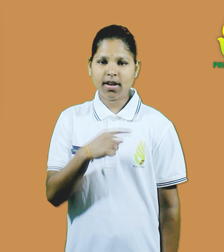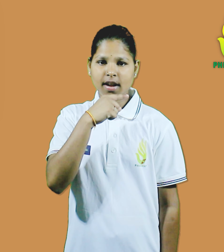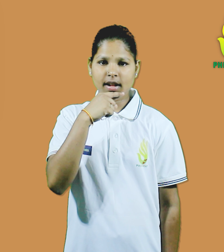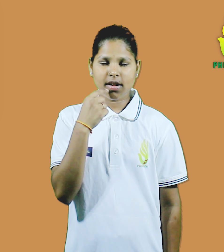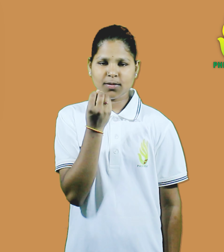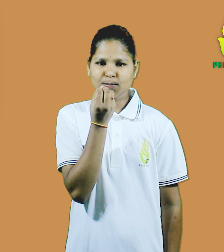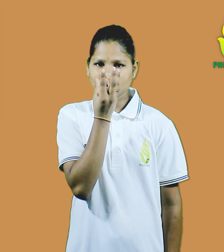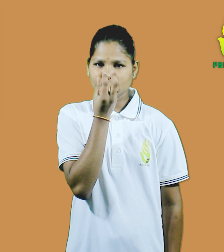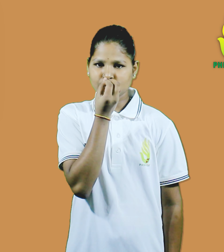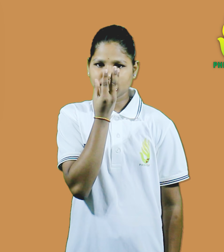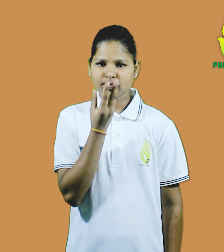Rose